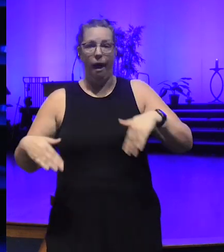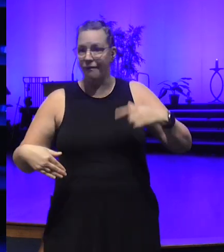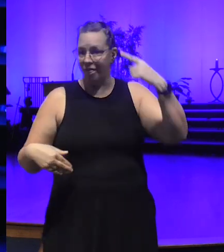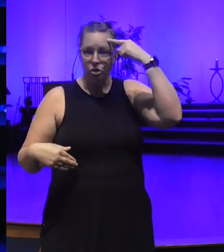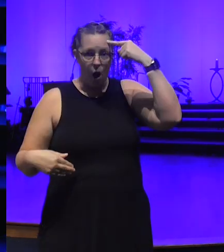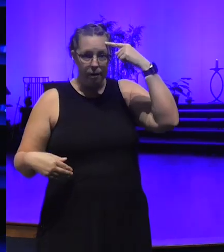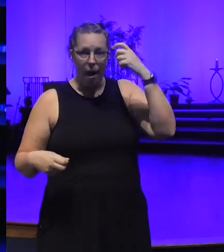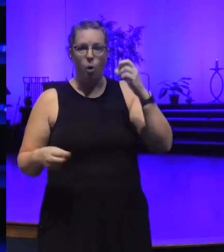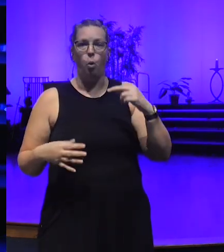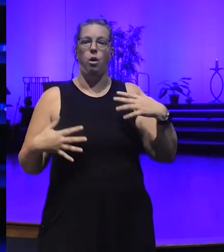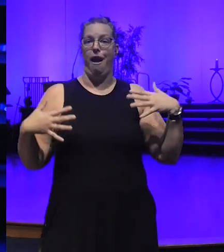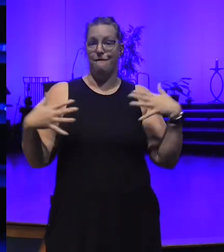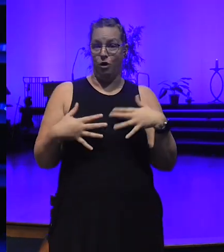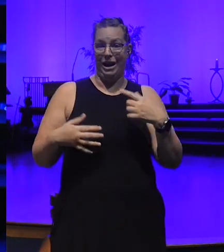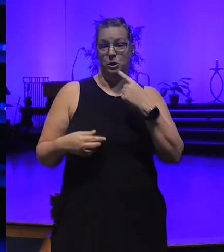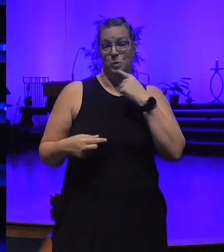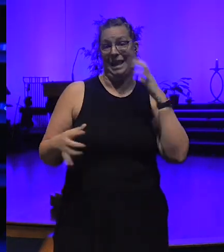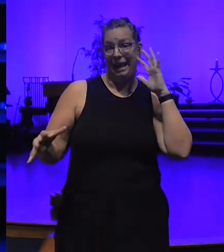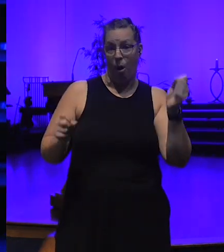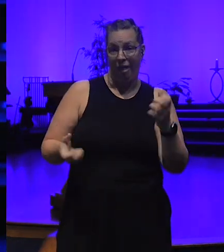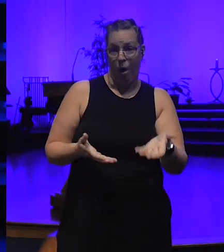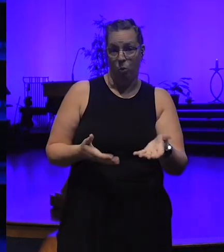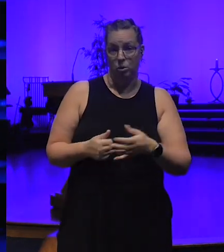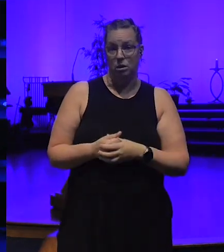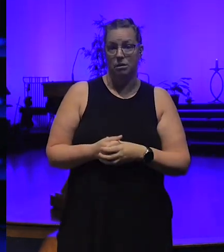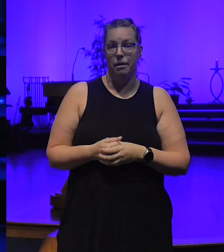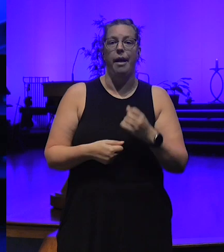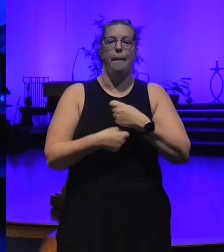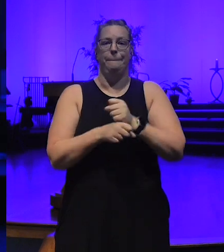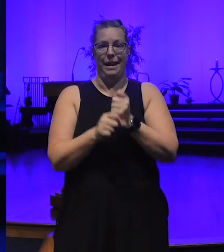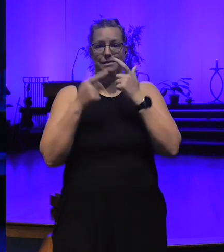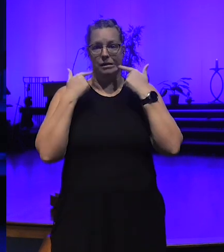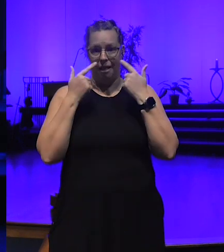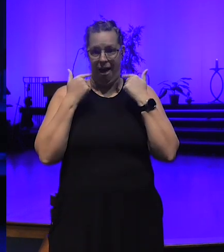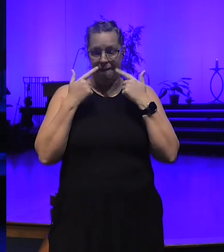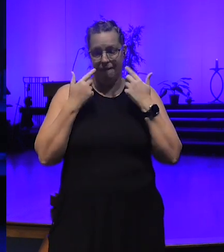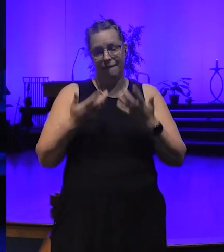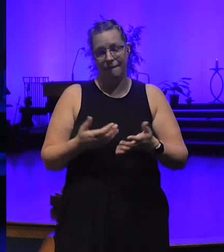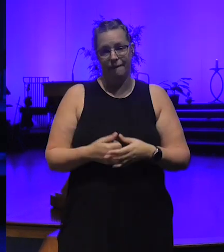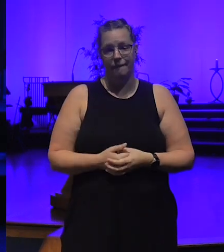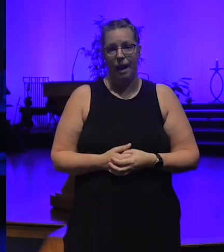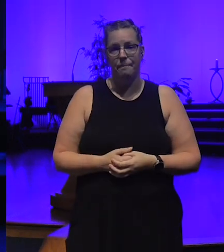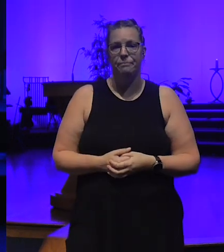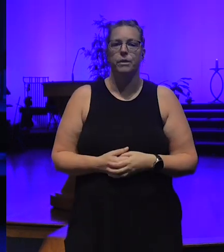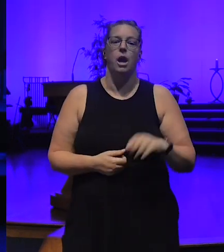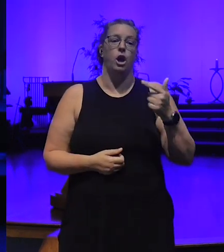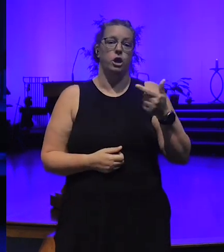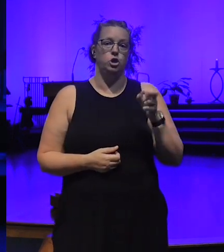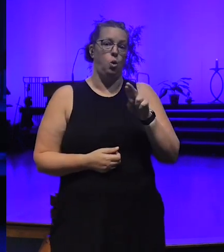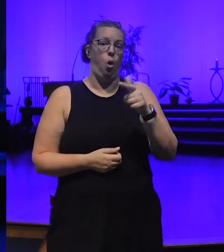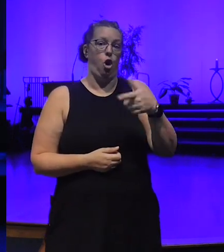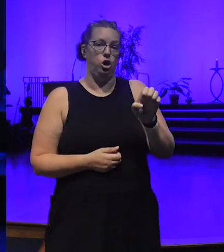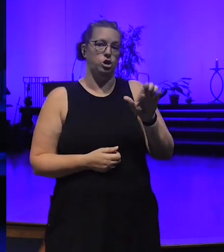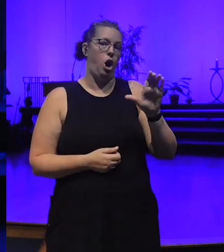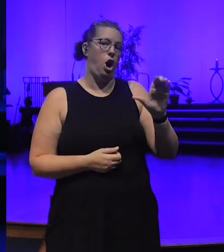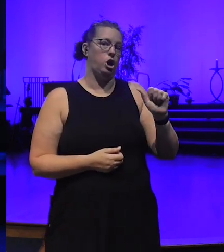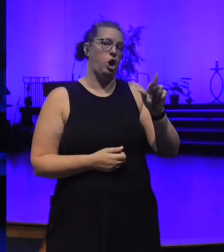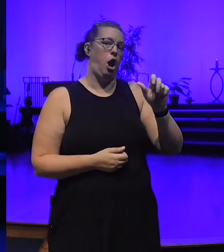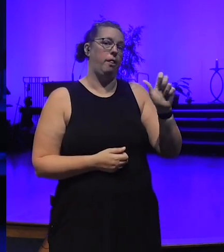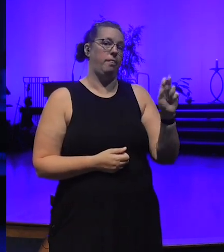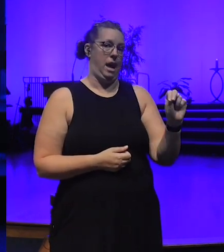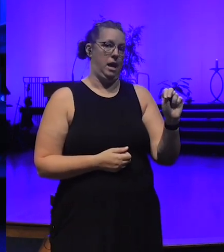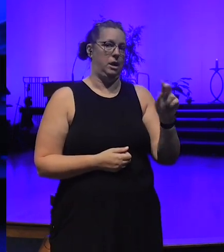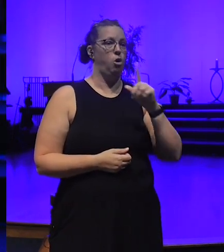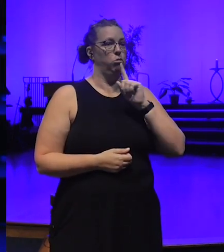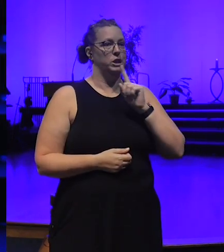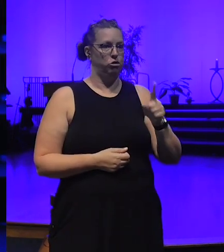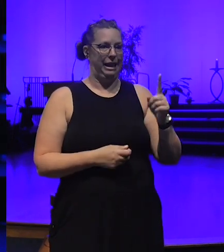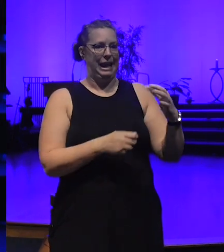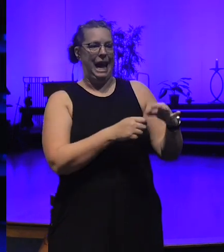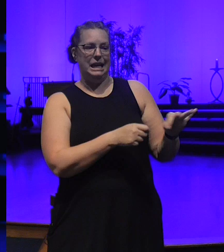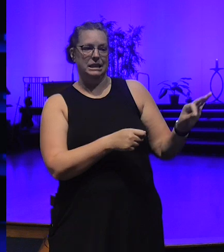too afraid to say out loud and it makes us laugh George Carlin who was a very spiritually hip cat